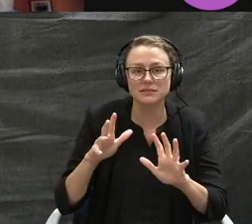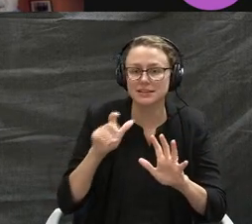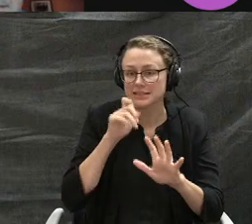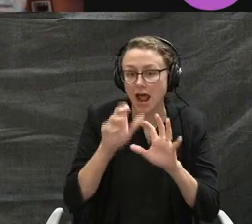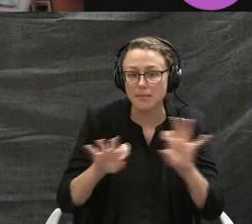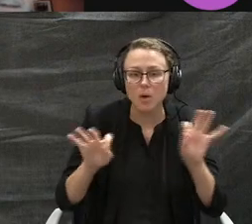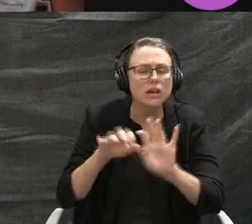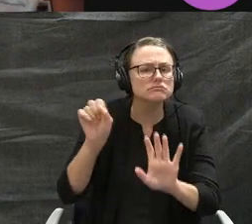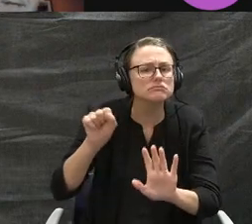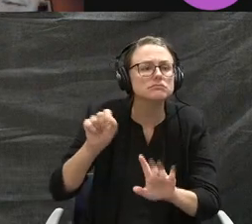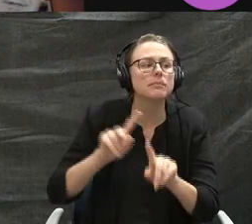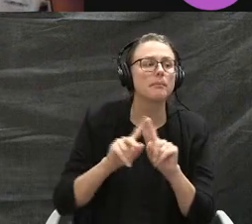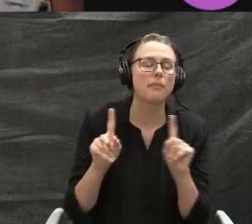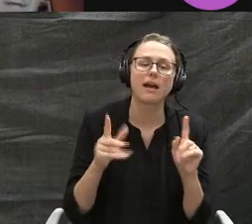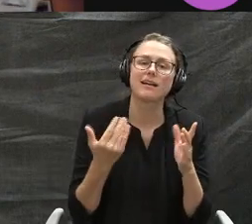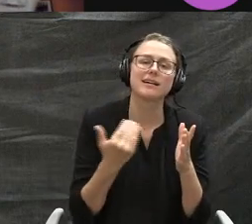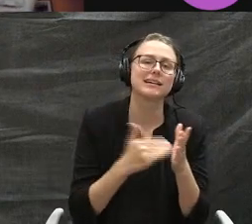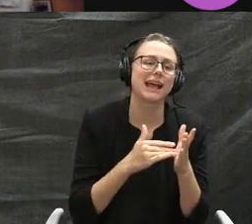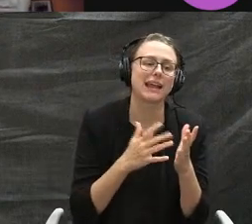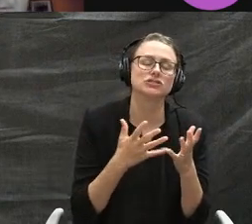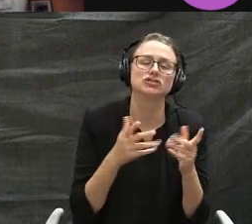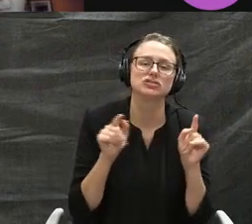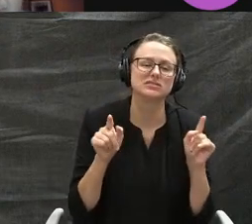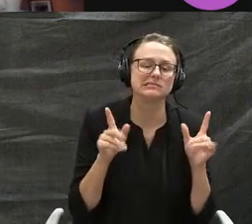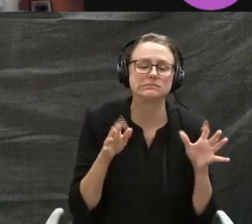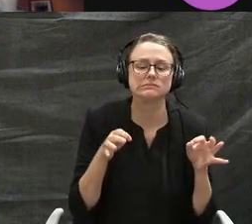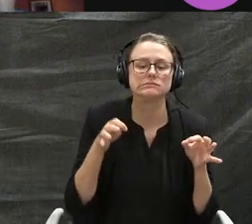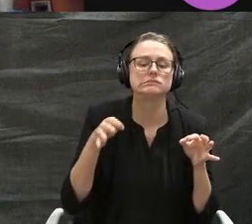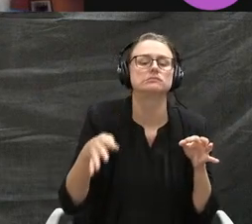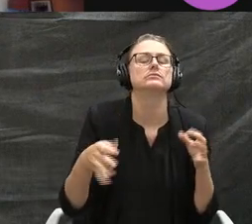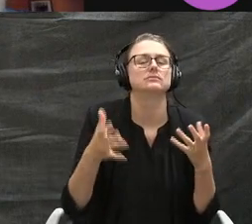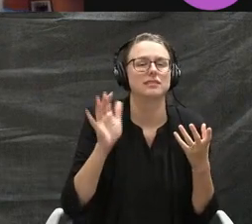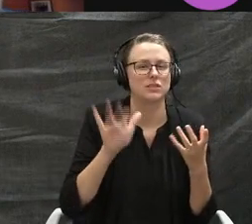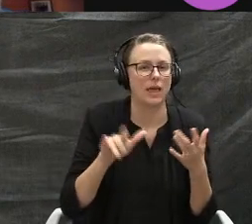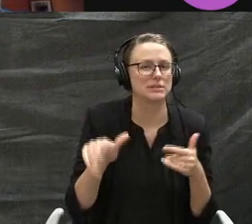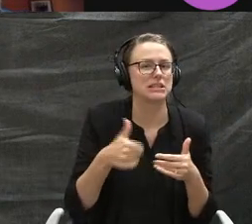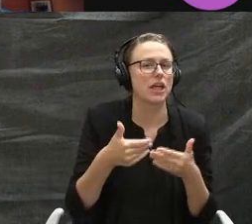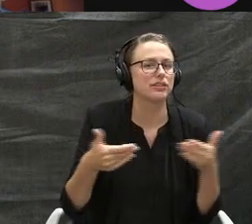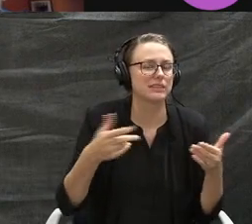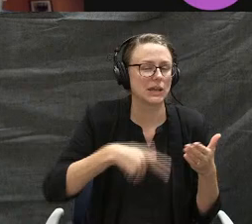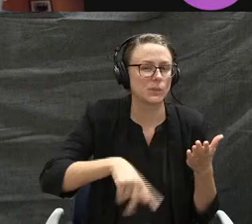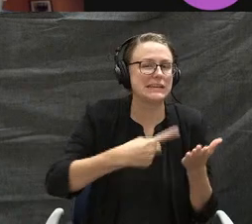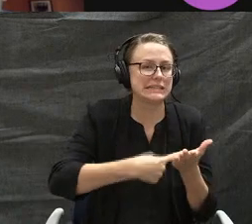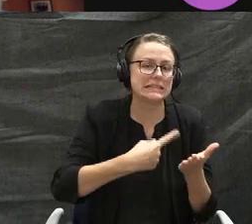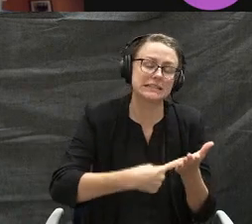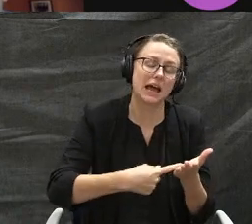significantly important, it was just again kind of stage getting things so that was another thing that we